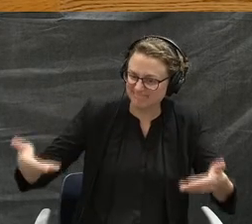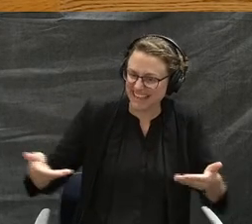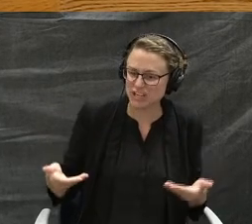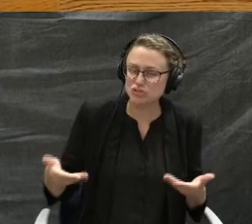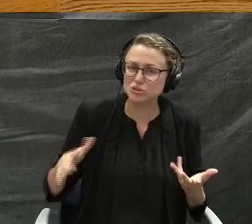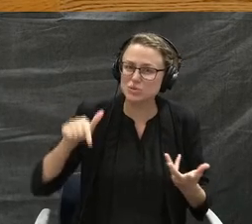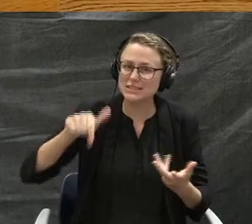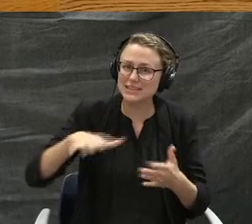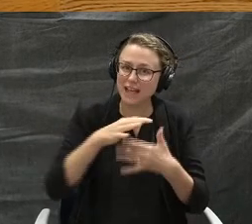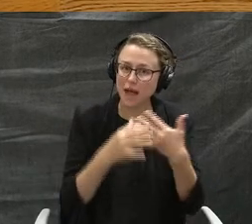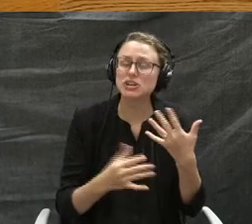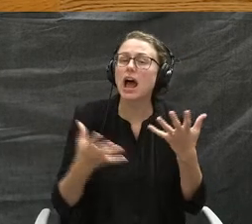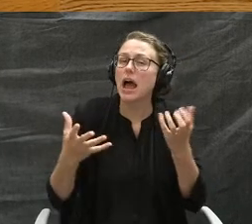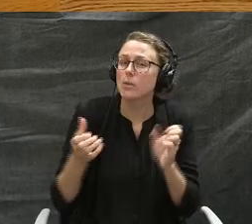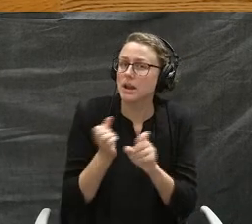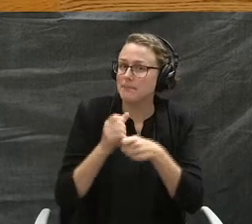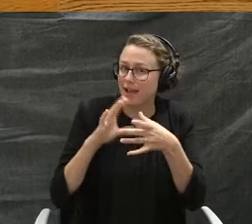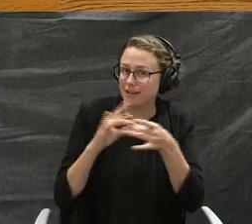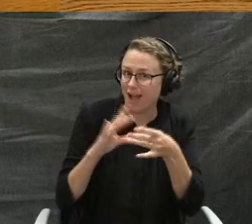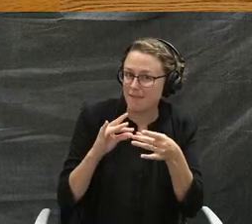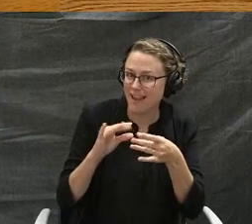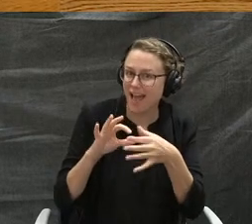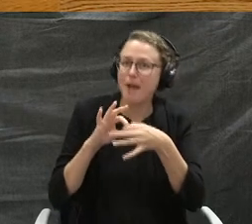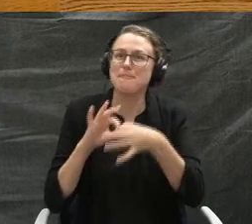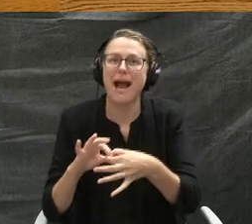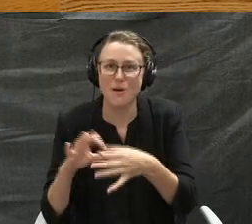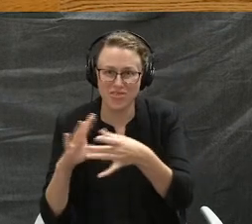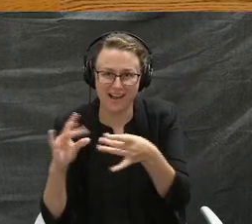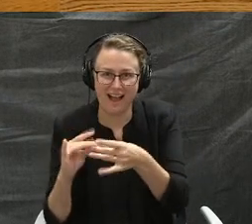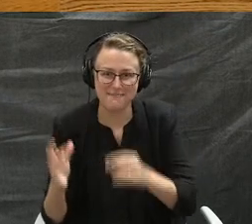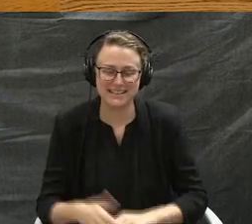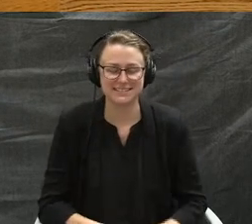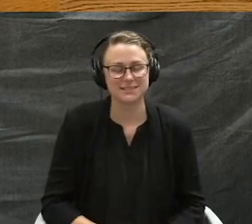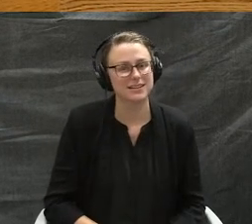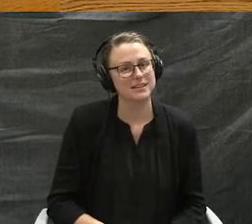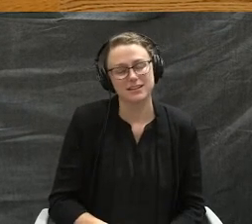comment on the comments. These are all very helpful to us. The